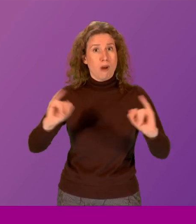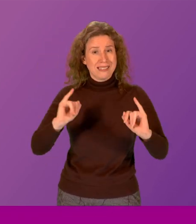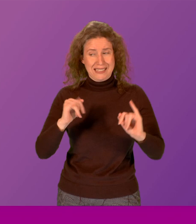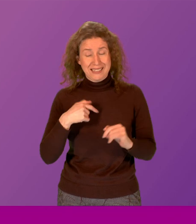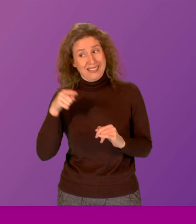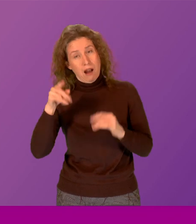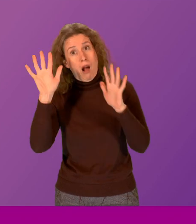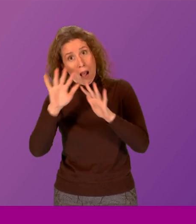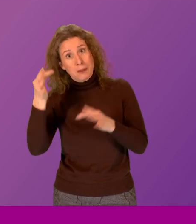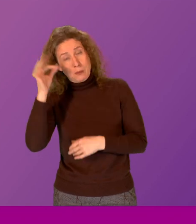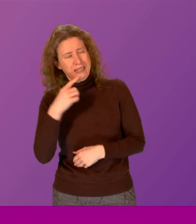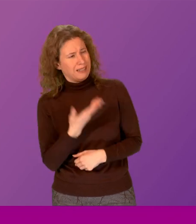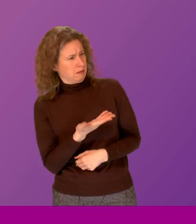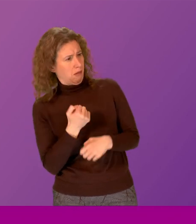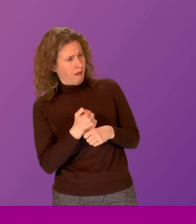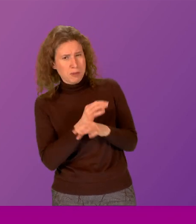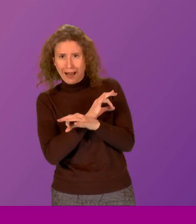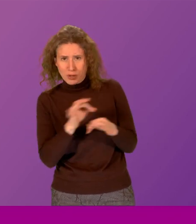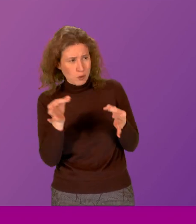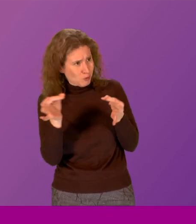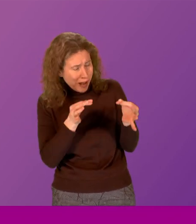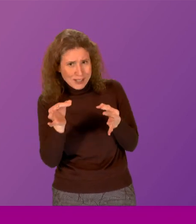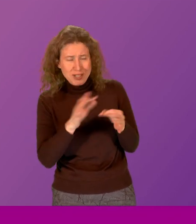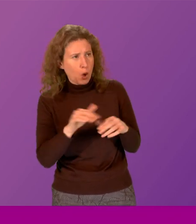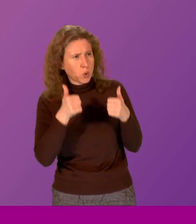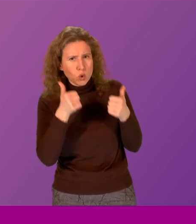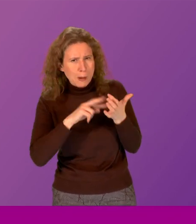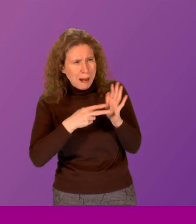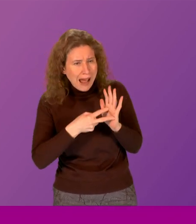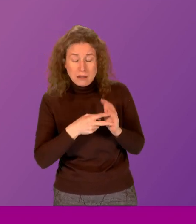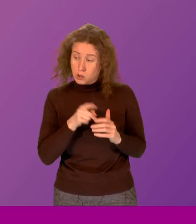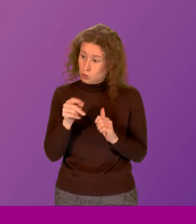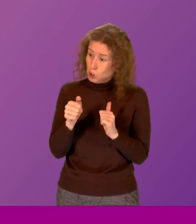comprehensive strategy” and no credible plan. Does the First Minister agree with the verdict